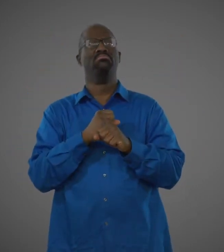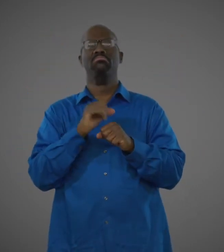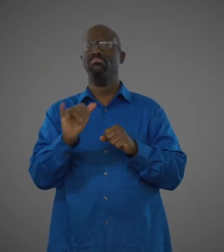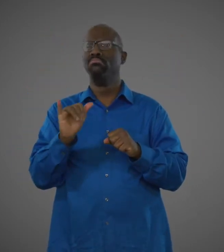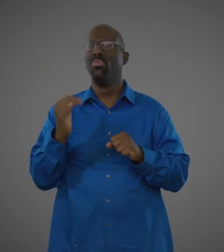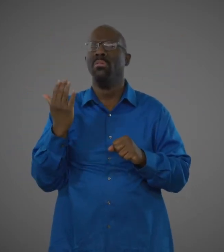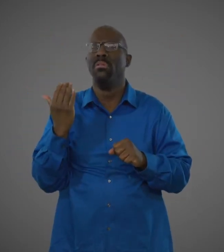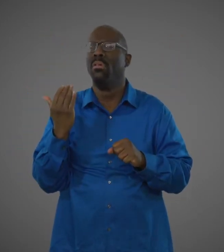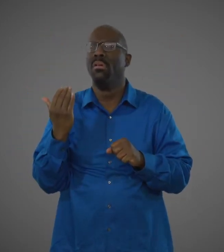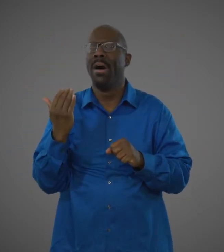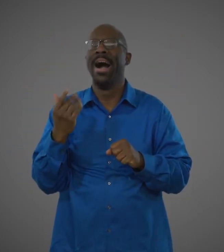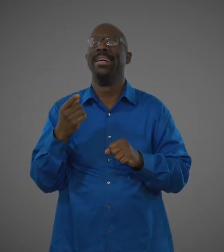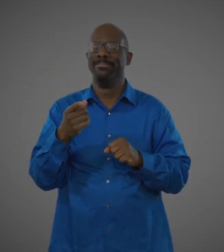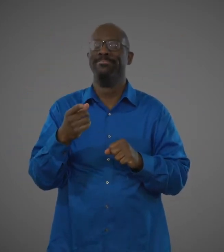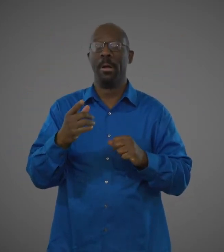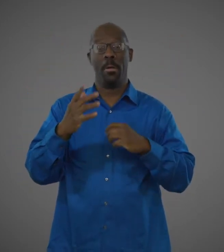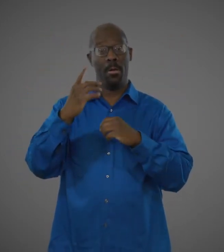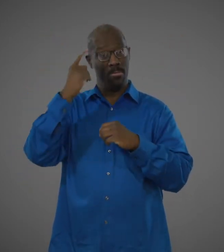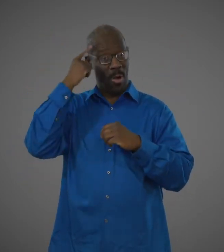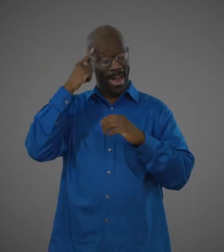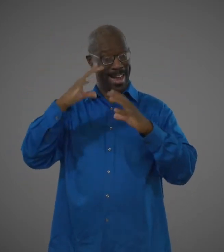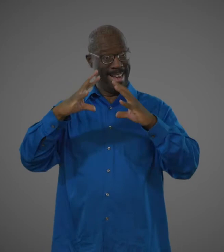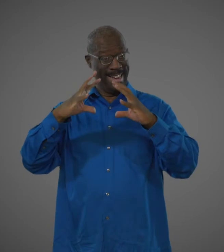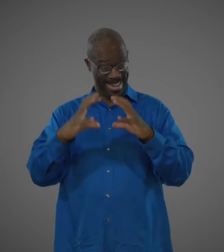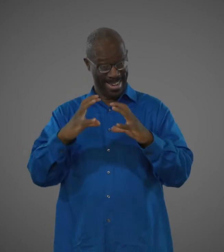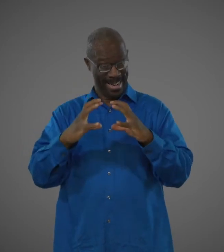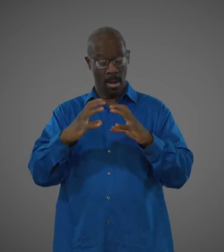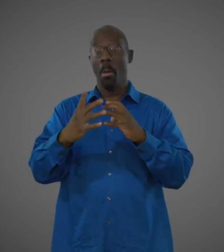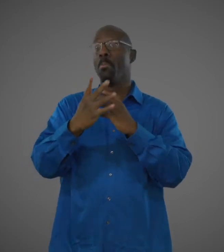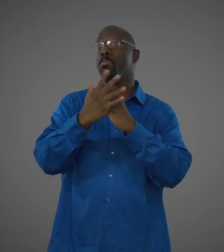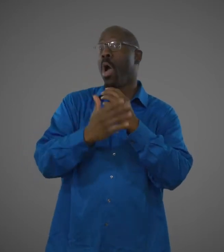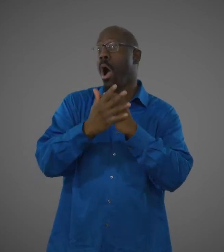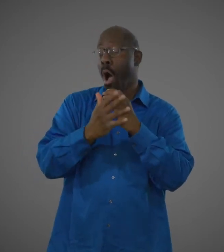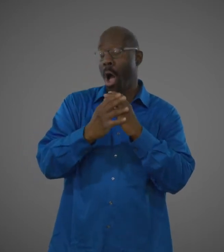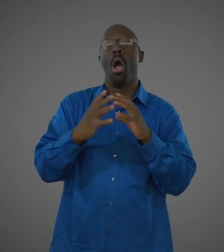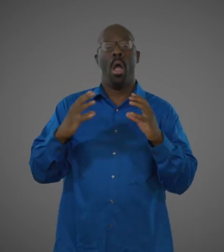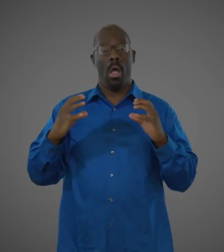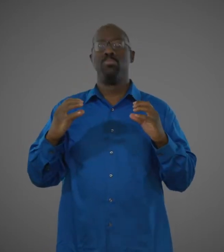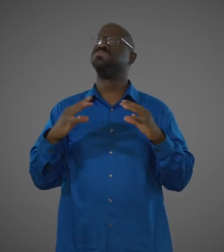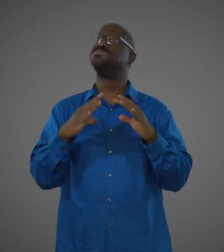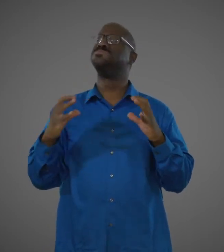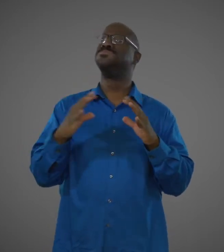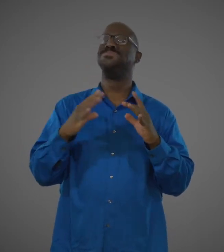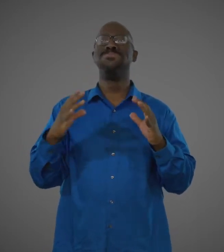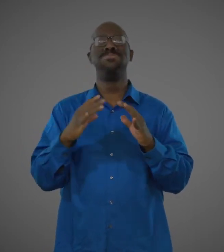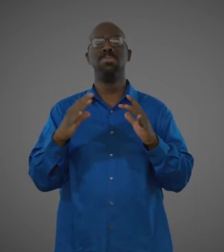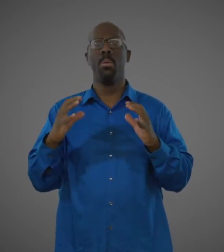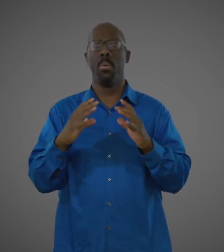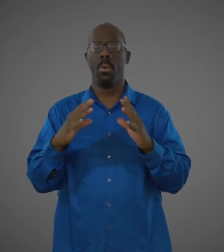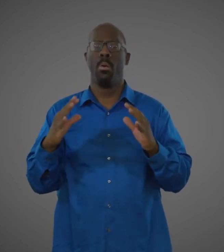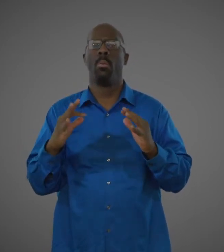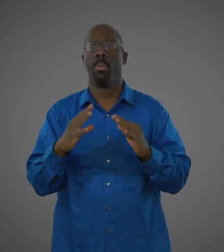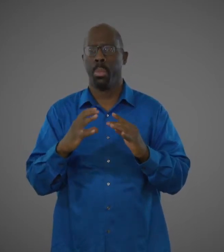Syncope occurs because the normal rate of blood flow to the brain slows down.